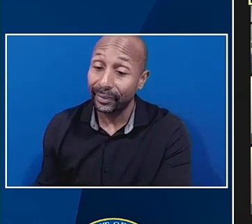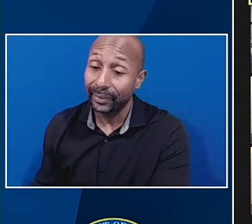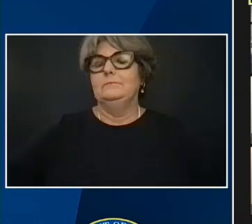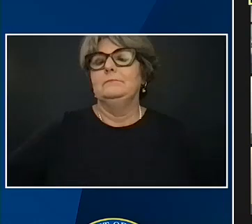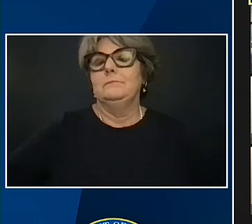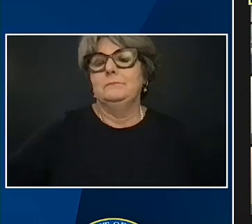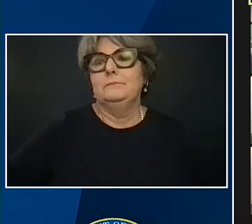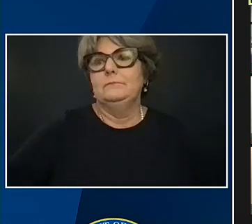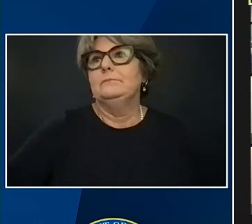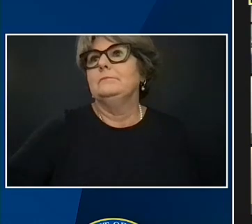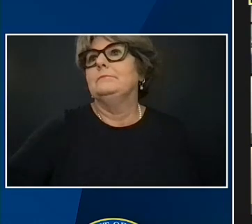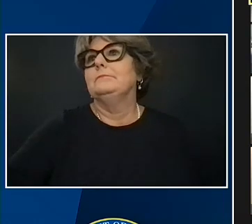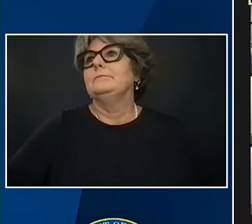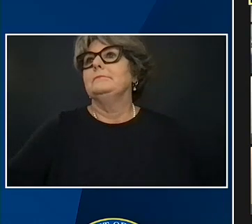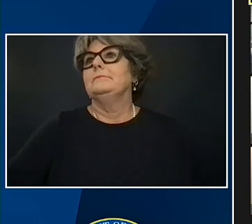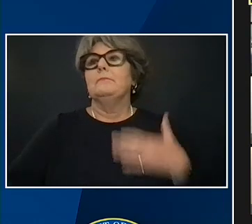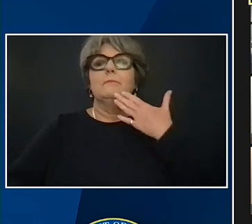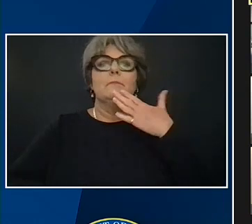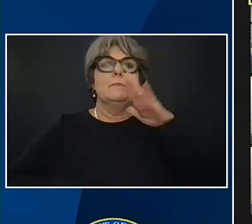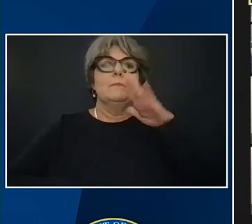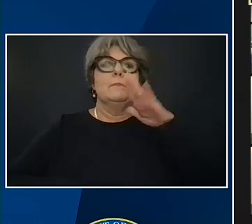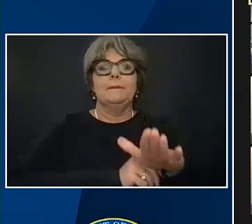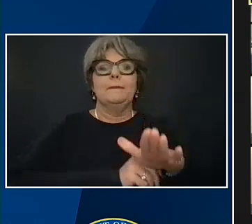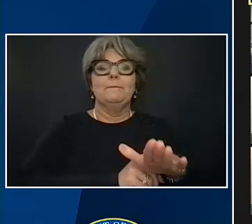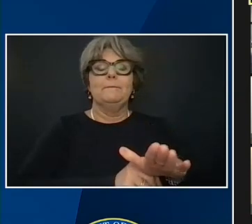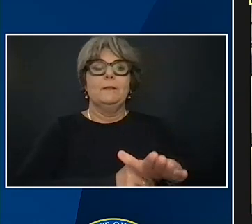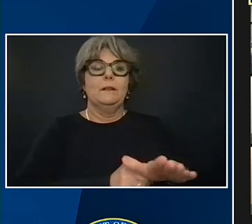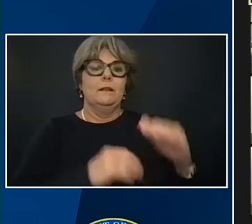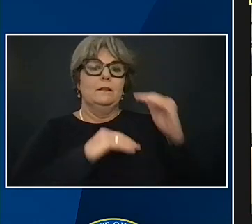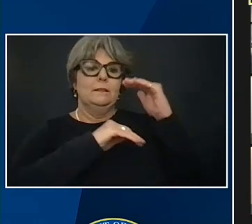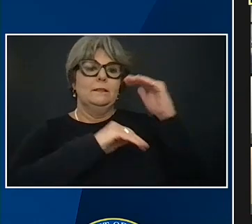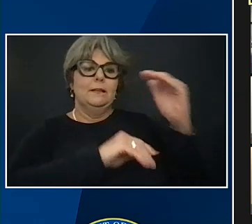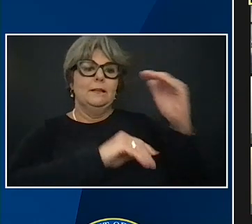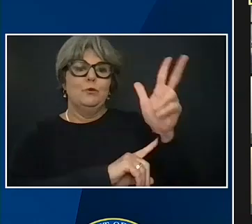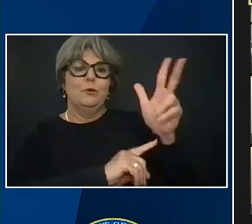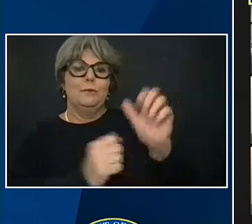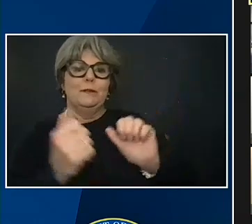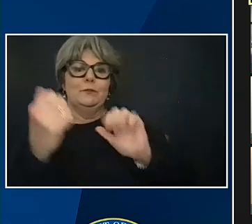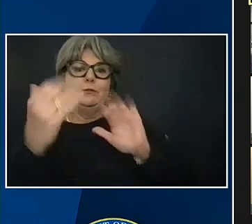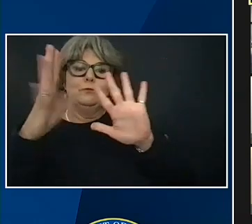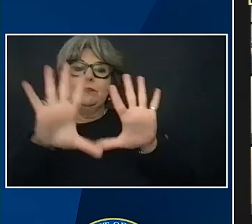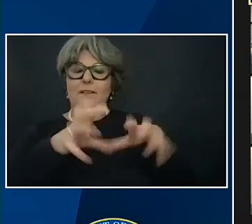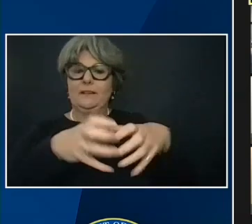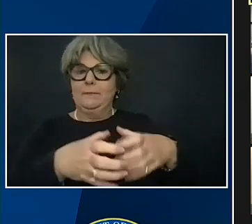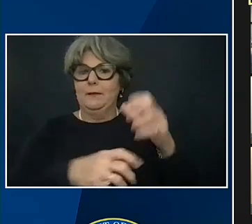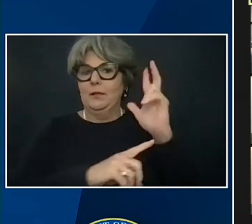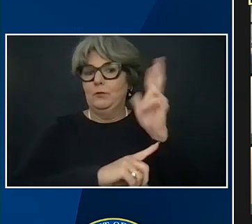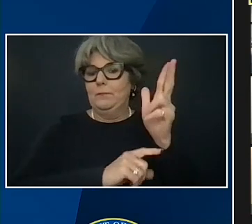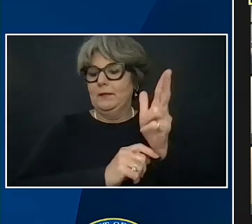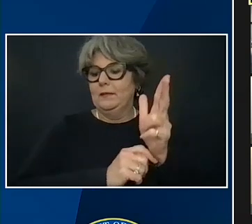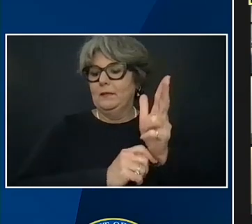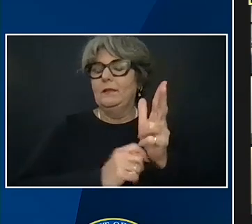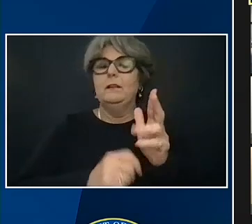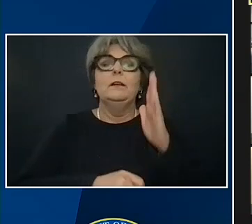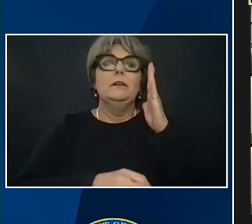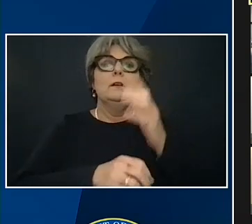afternoon. You have three minutes to address the committee, and you will receive a 30-second warning before your